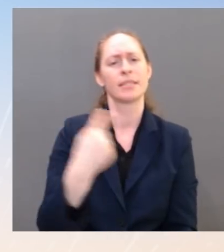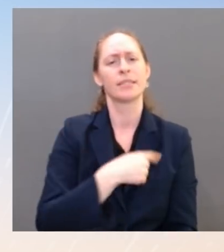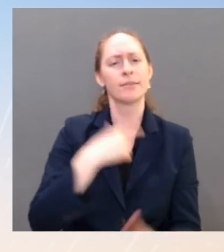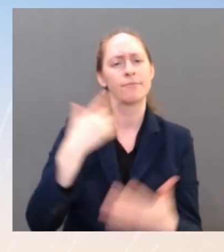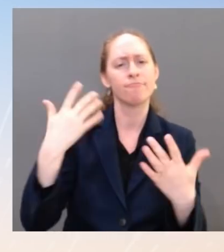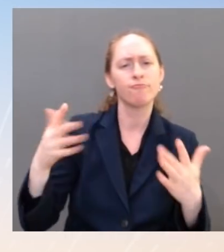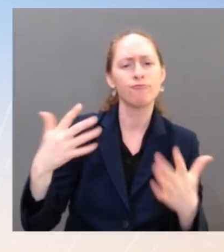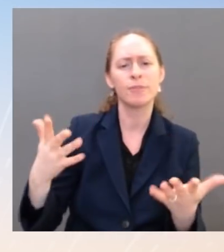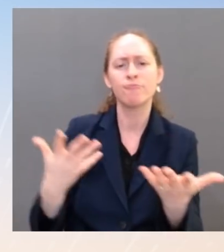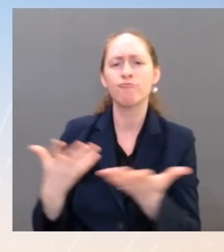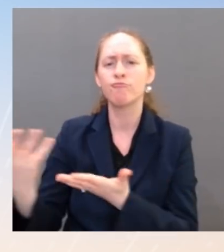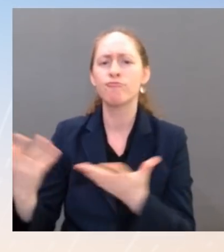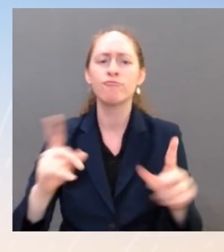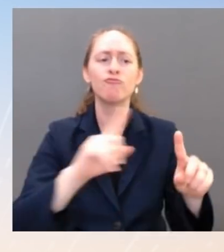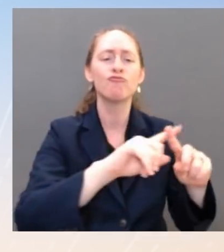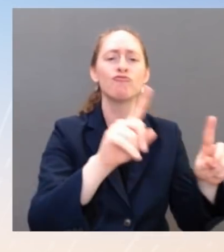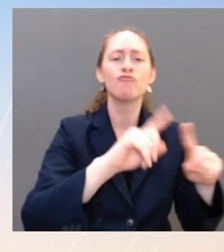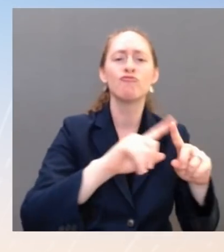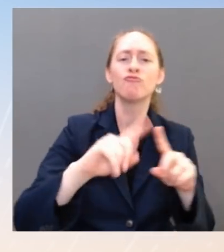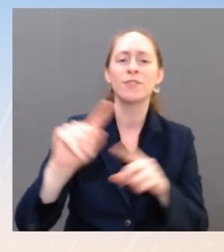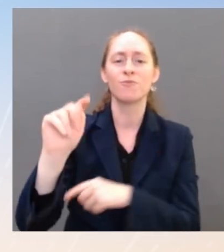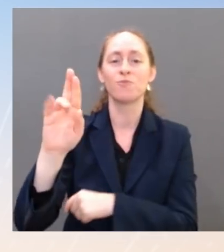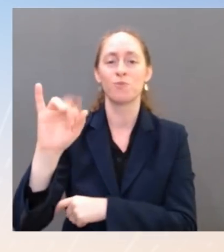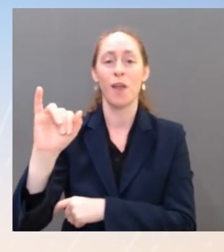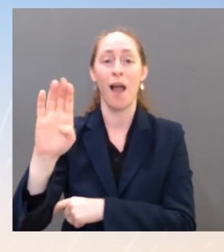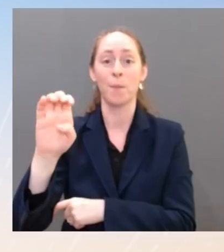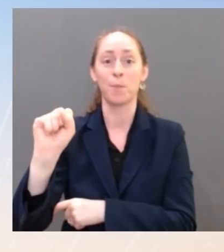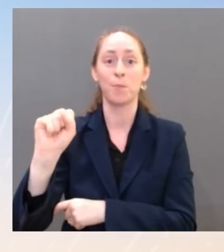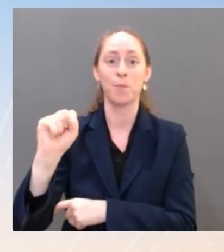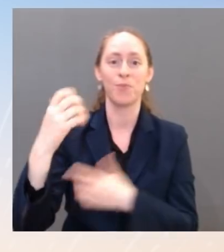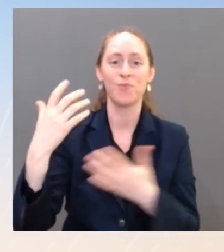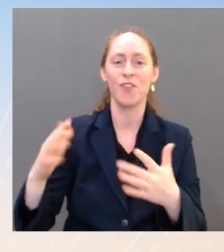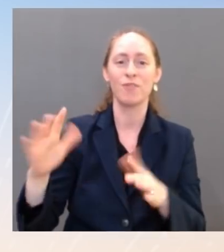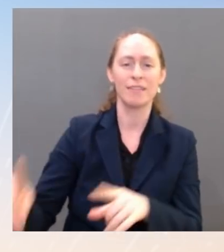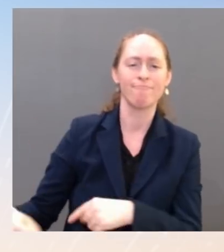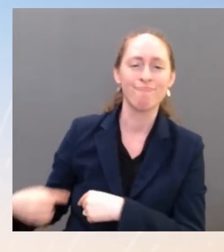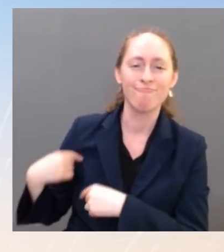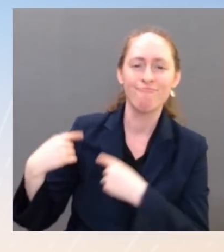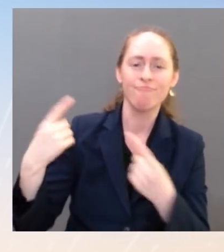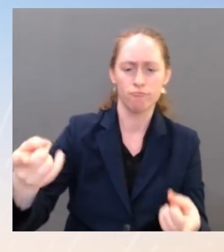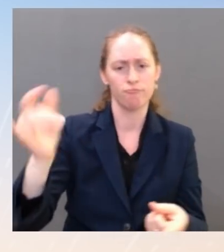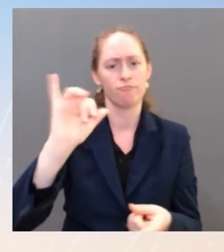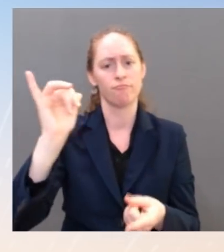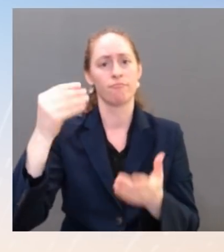in funding to invest in tribal climate resilience, repairing tribal irrigation and power systems,